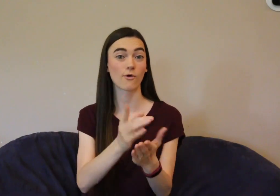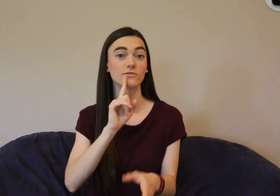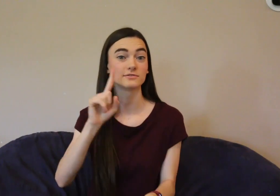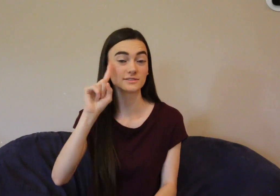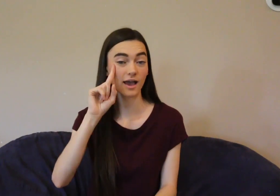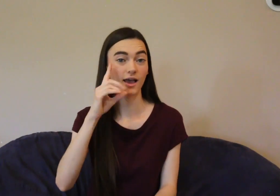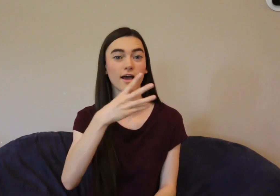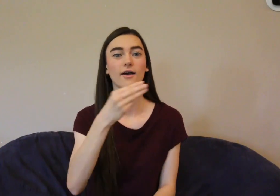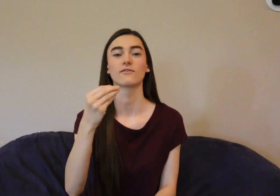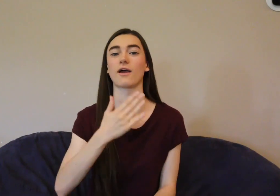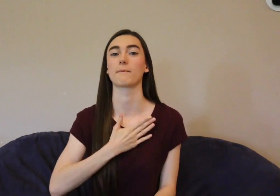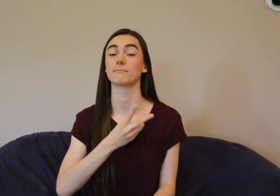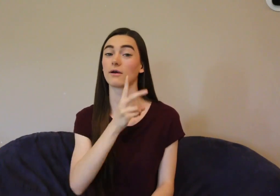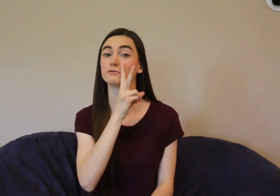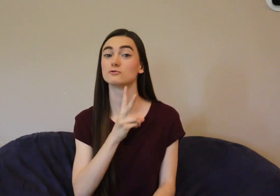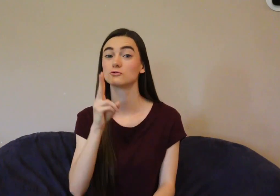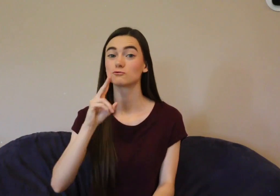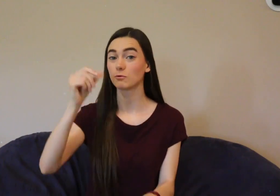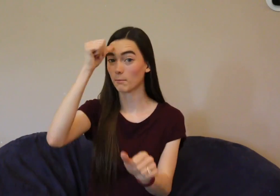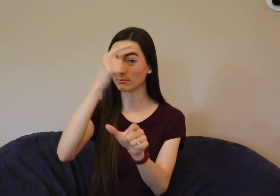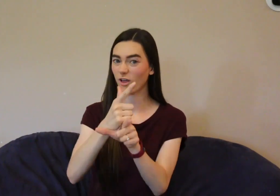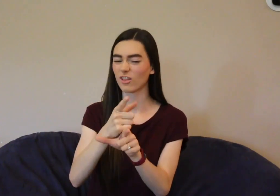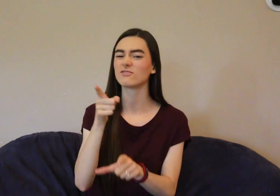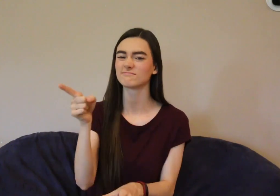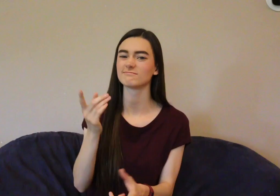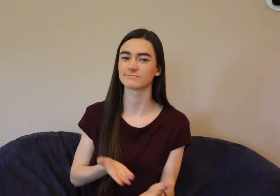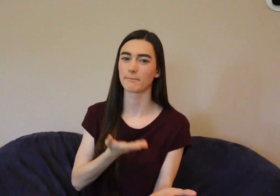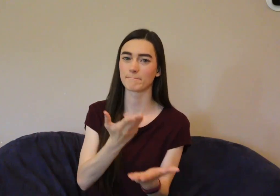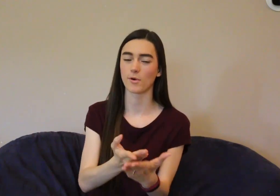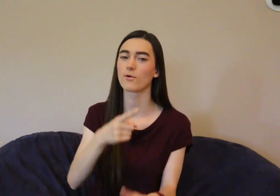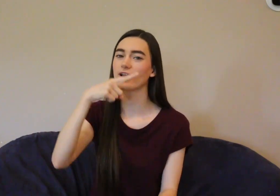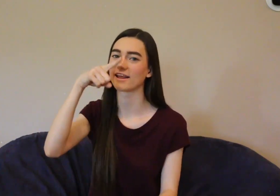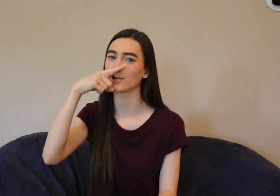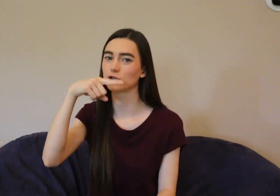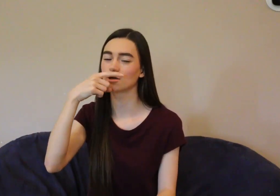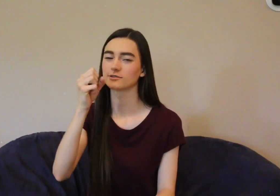I was born deaf, and my twin brother was born hearing.